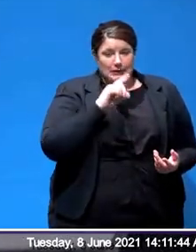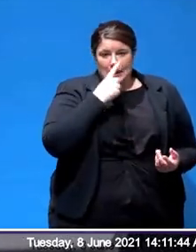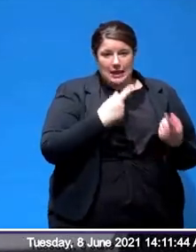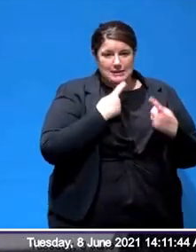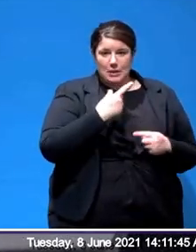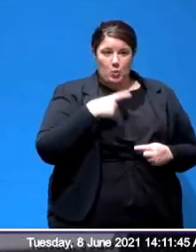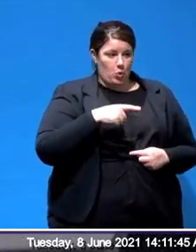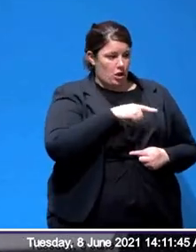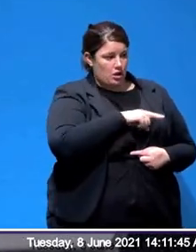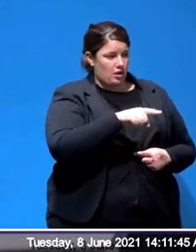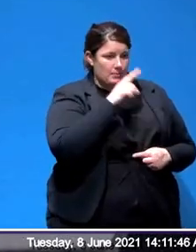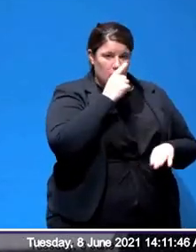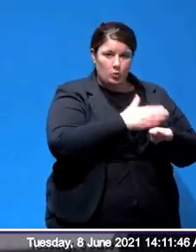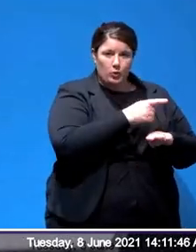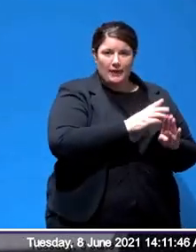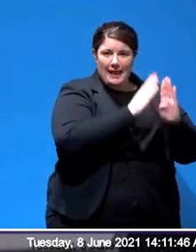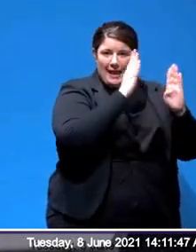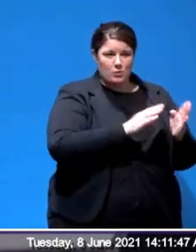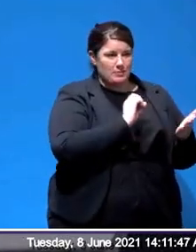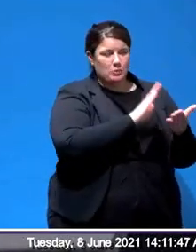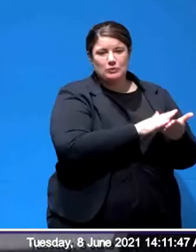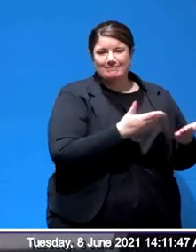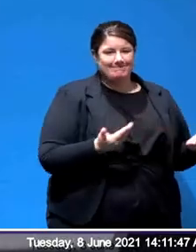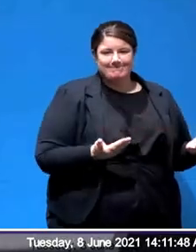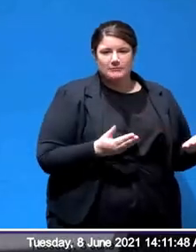It was inappropriately classified.